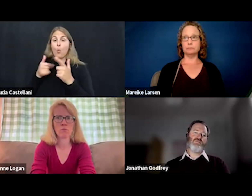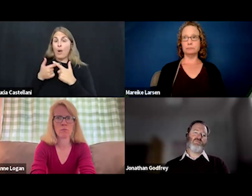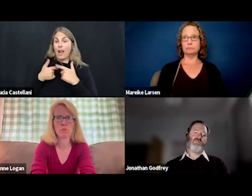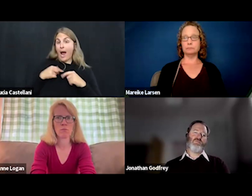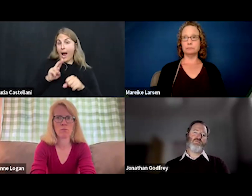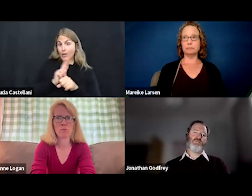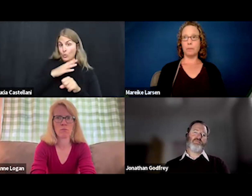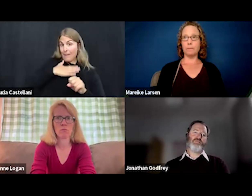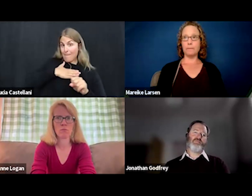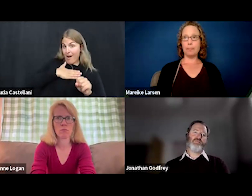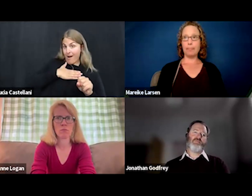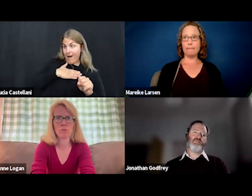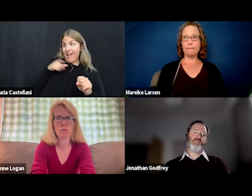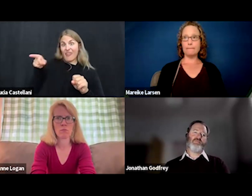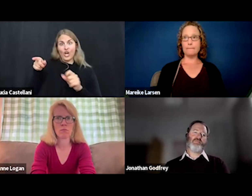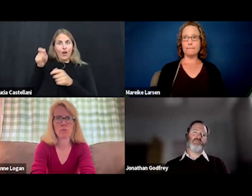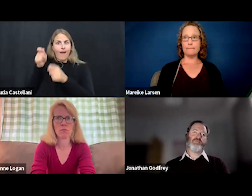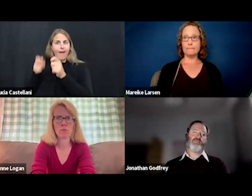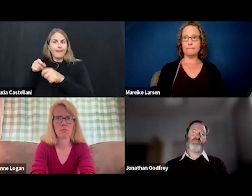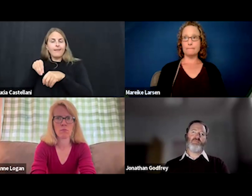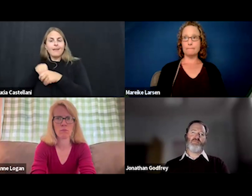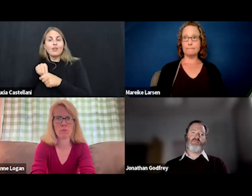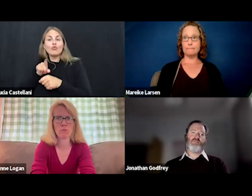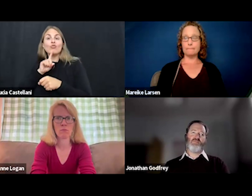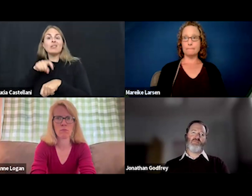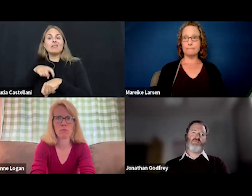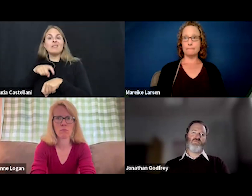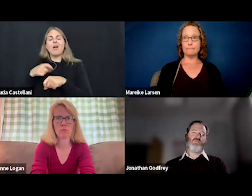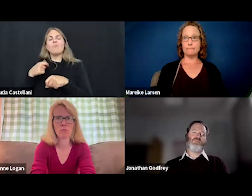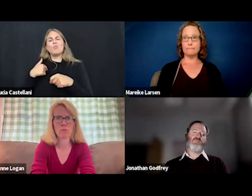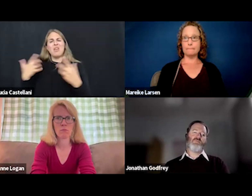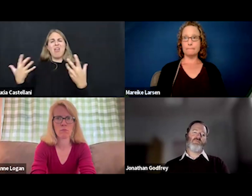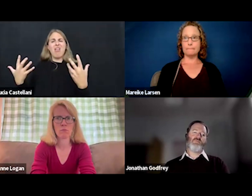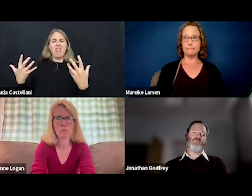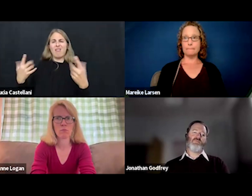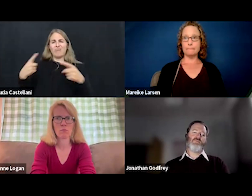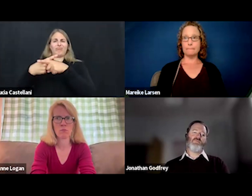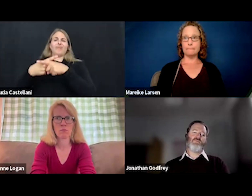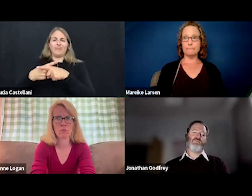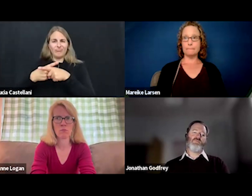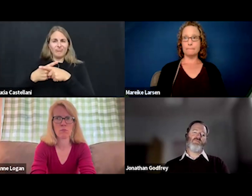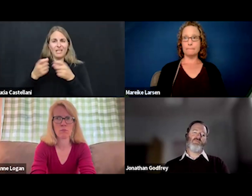are editing real time, we might run into merge conflicts. So we come up with a strategy where